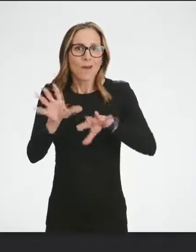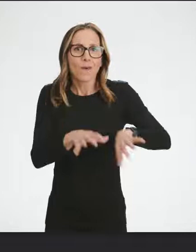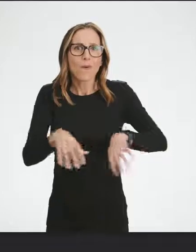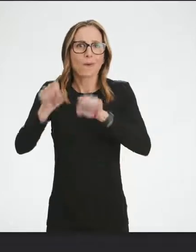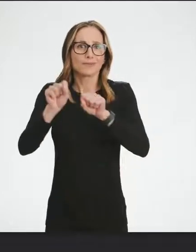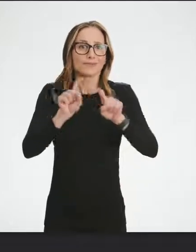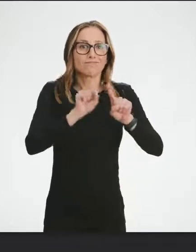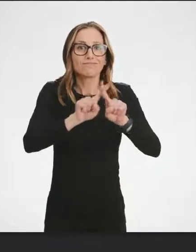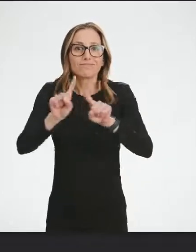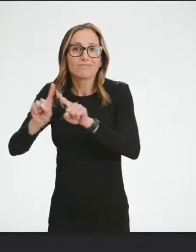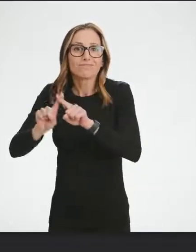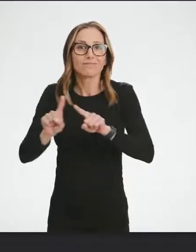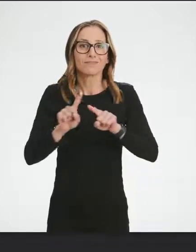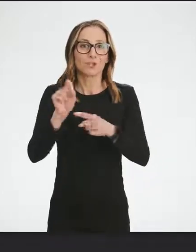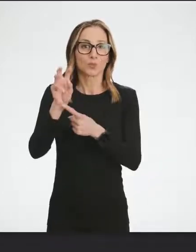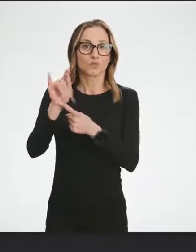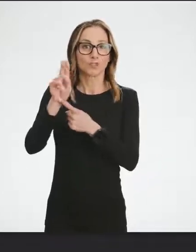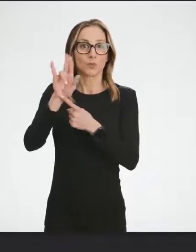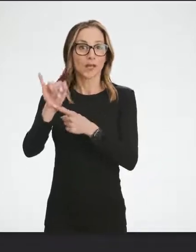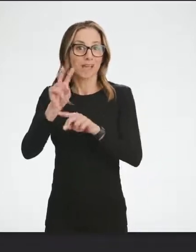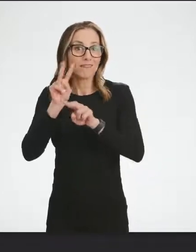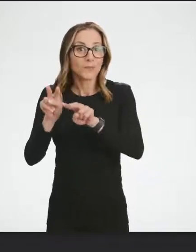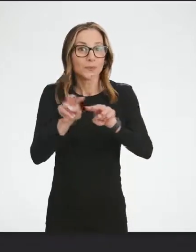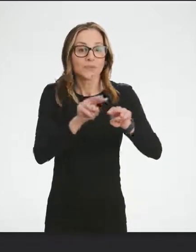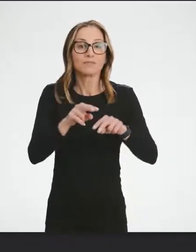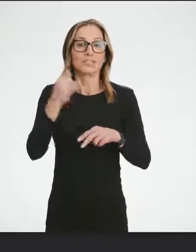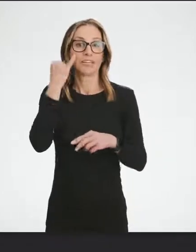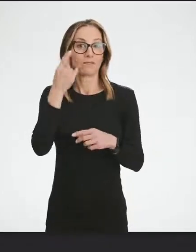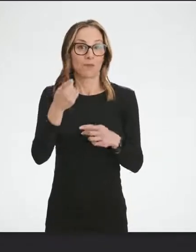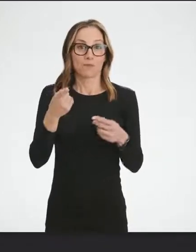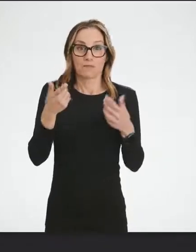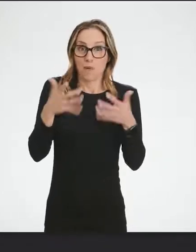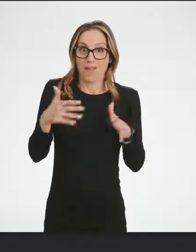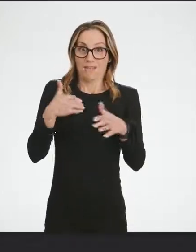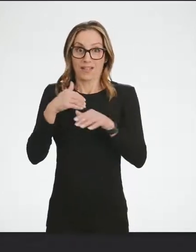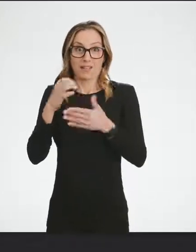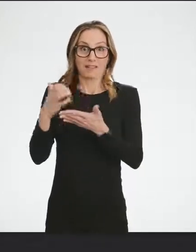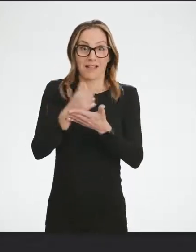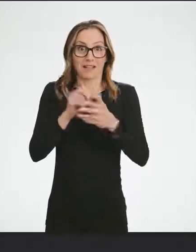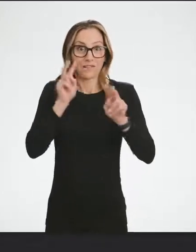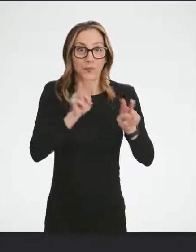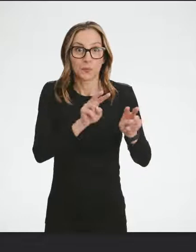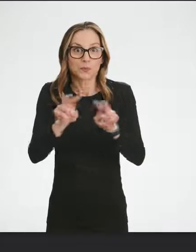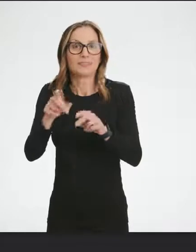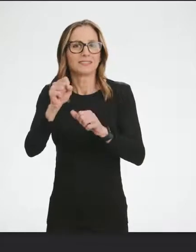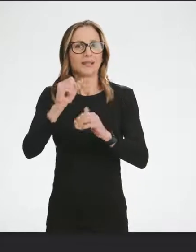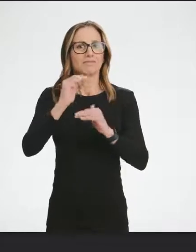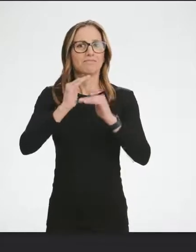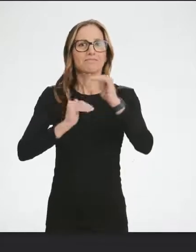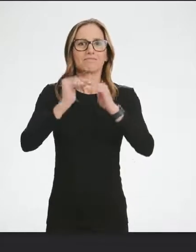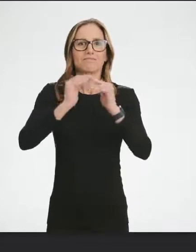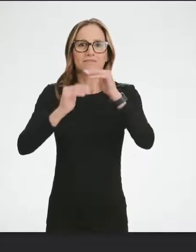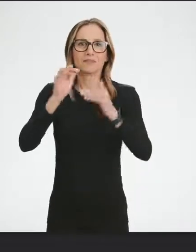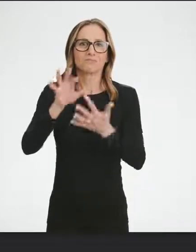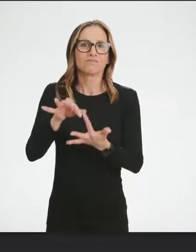If you already have a collection view in your UIKit app, you can now write custom cells using SwiftUI's declarative syntax.